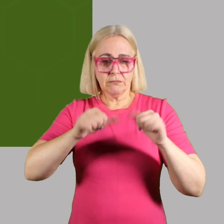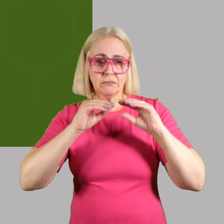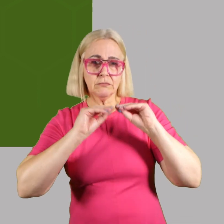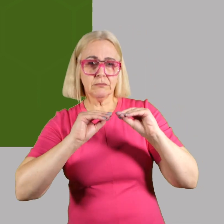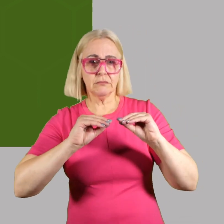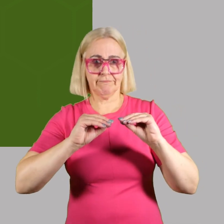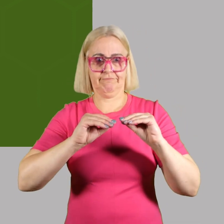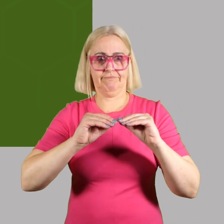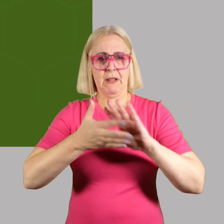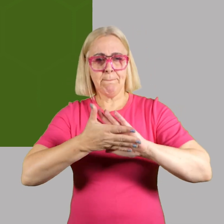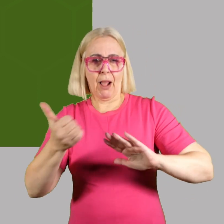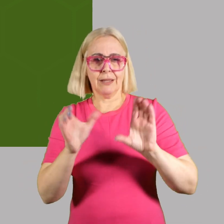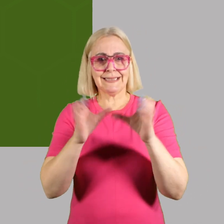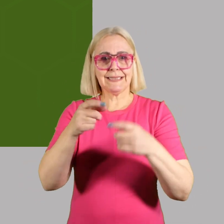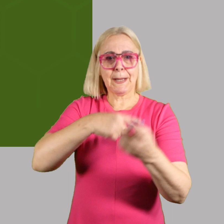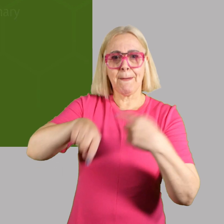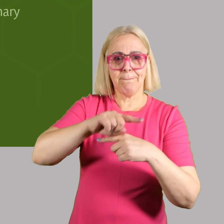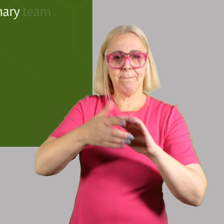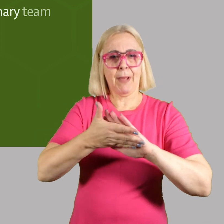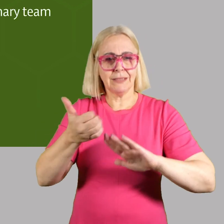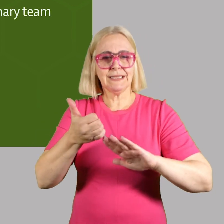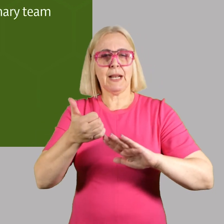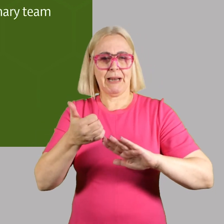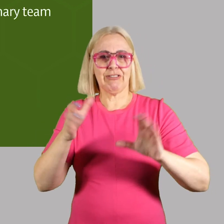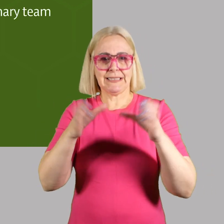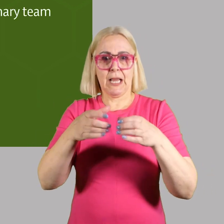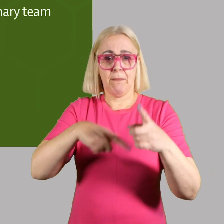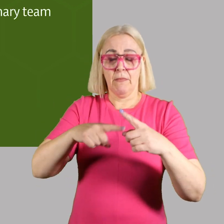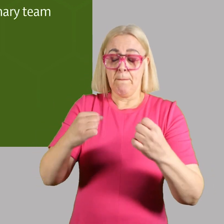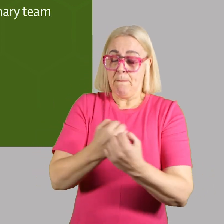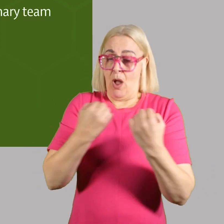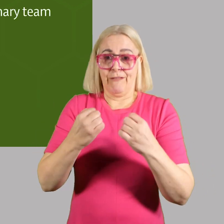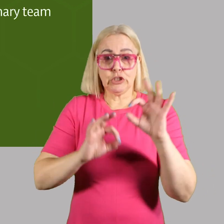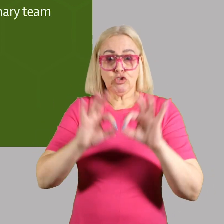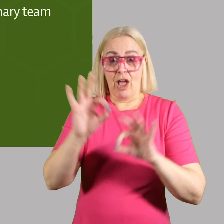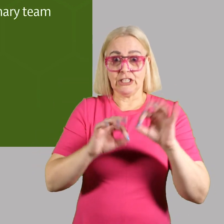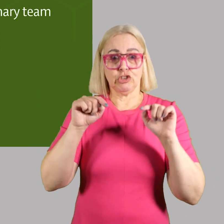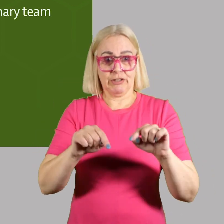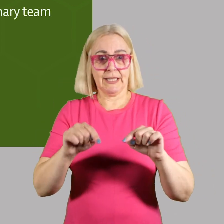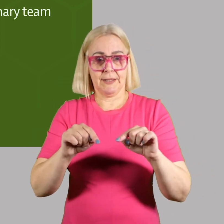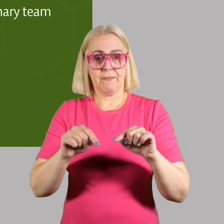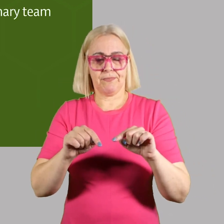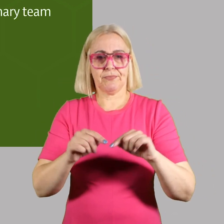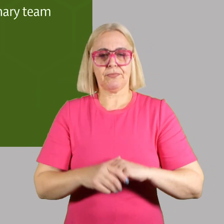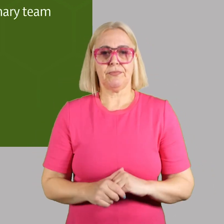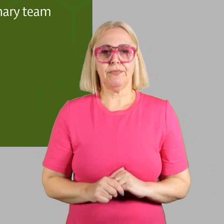starting by the stroke unit, with a well-trained multidisciplinary team, the most powerful strategy